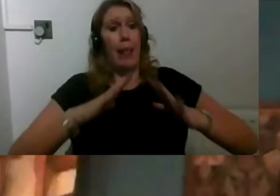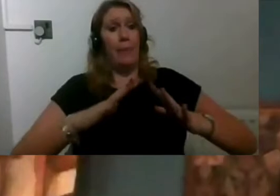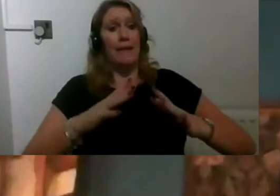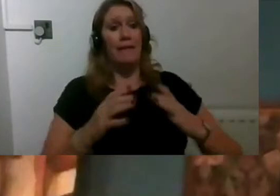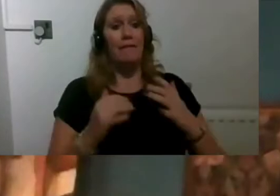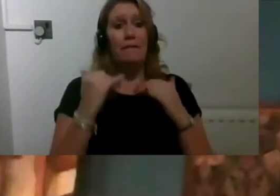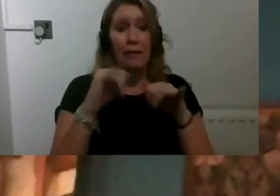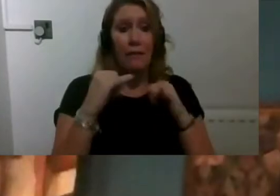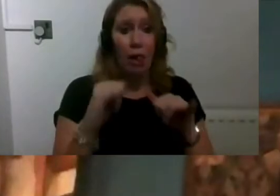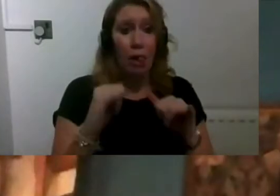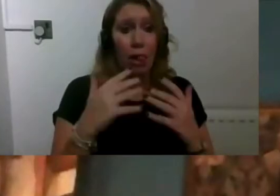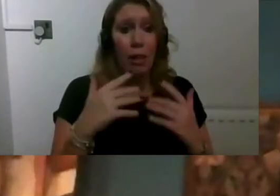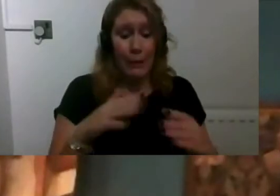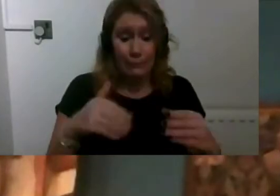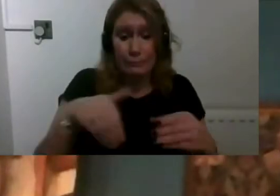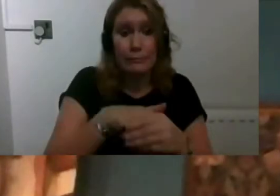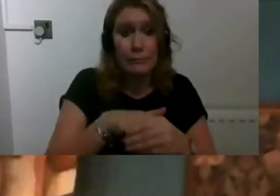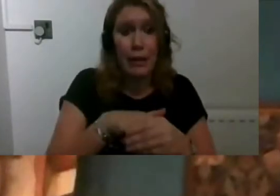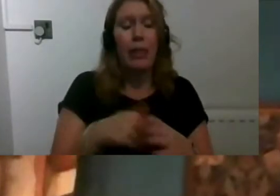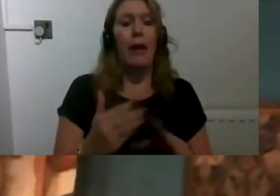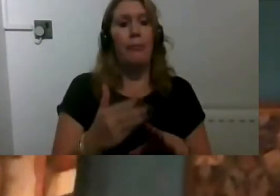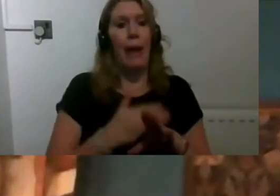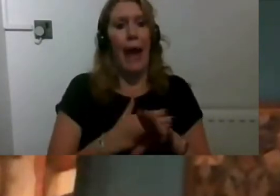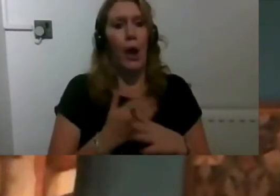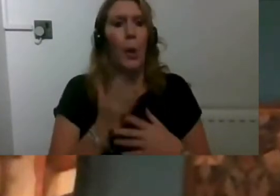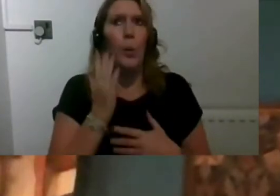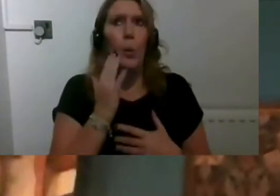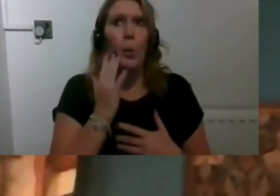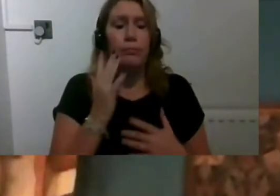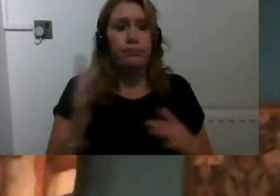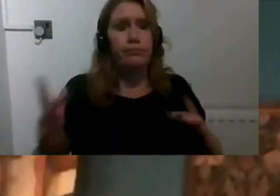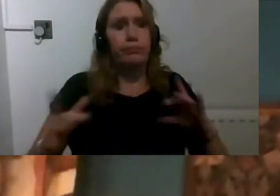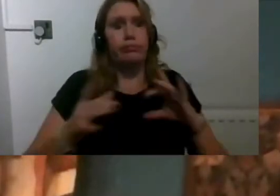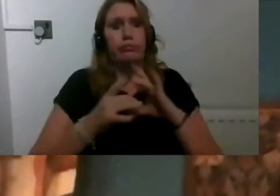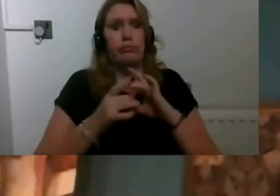with the poetry group with, on a Wednesday